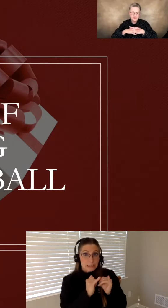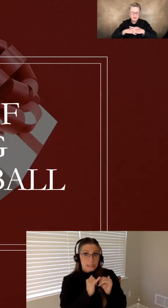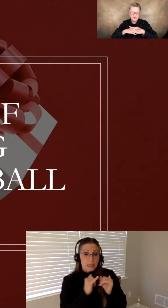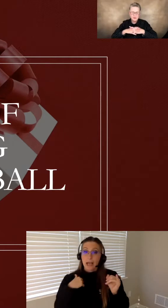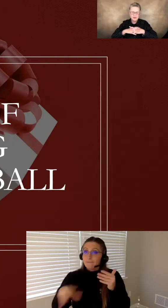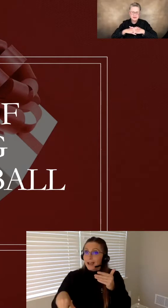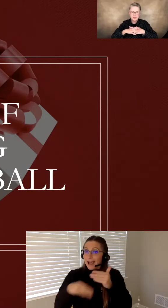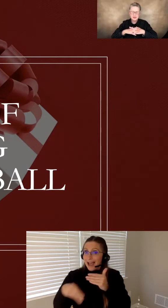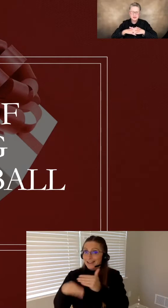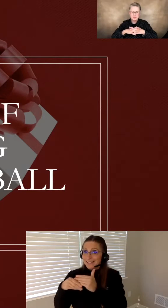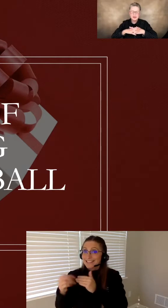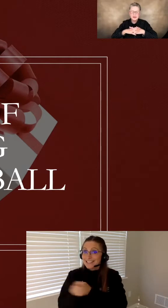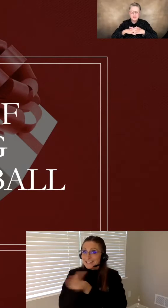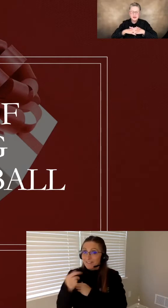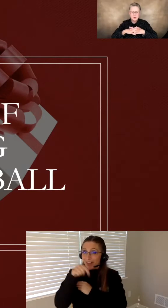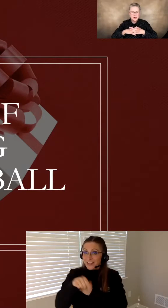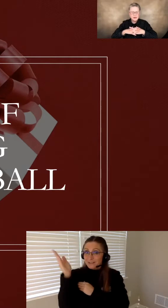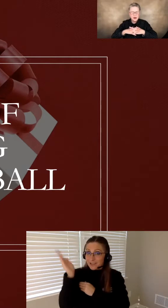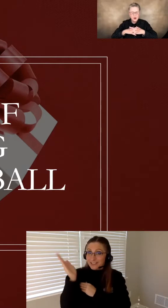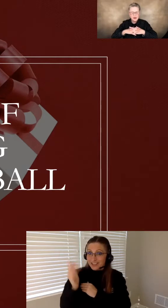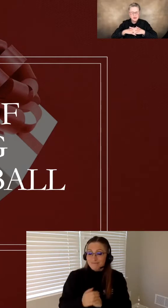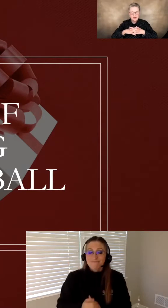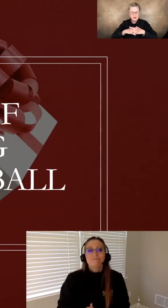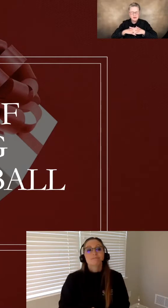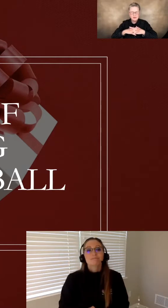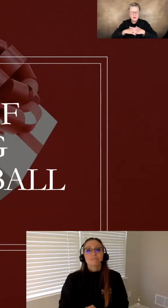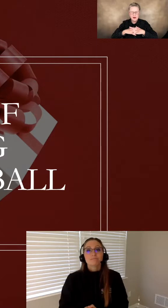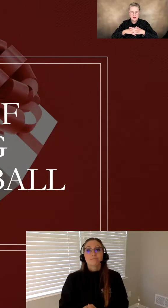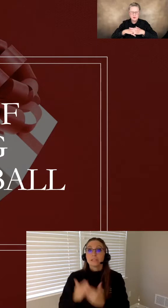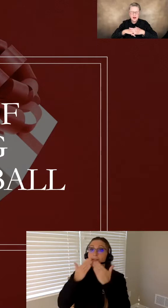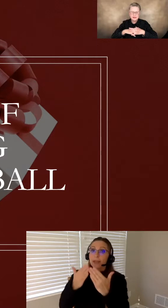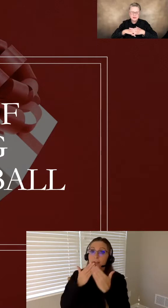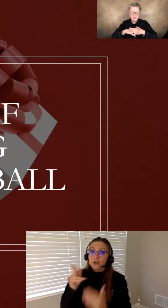to this presentation and I wanted to thank Keith and Mary for asking me to